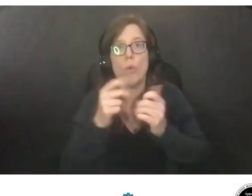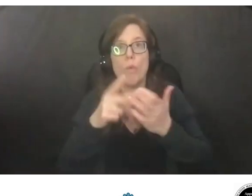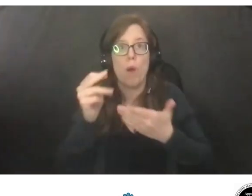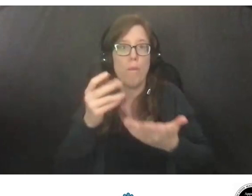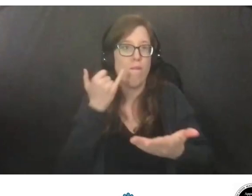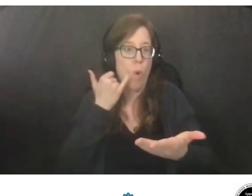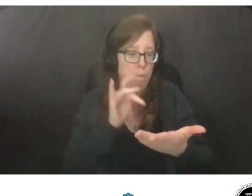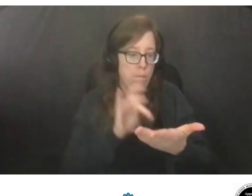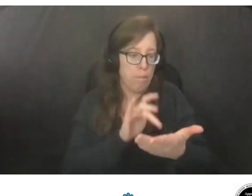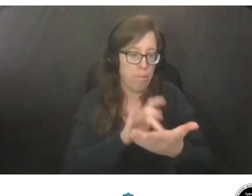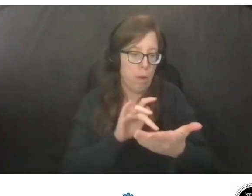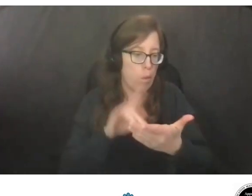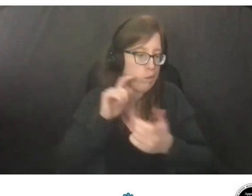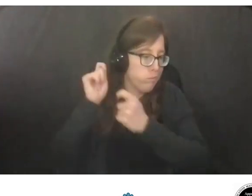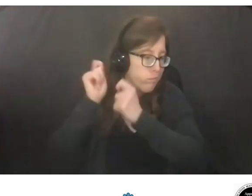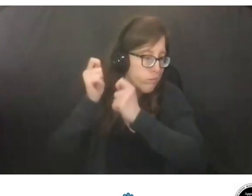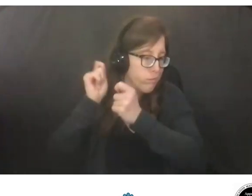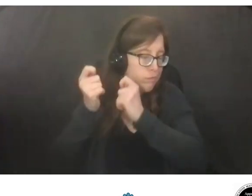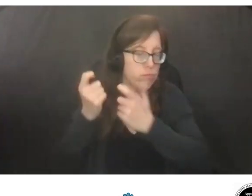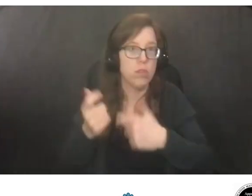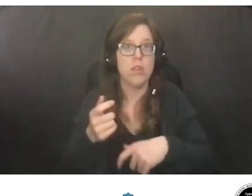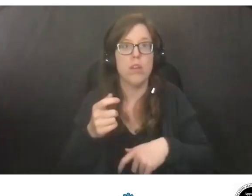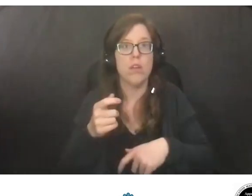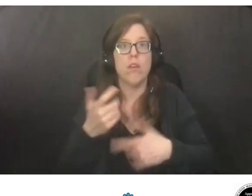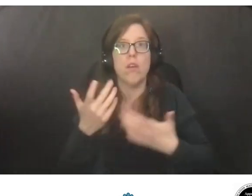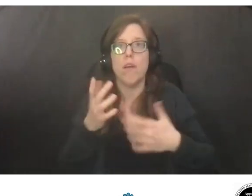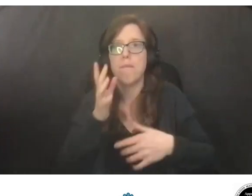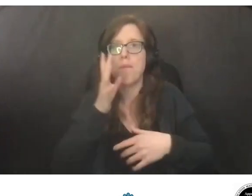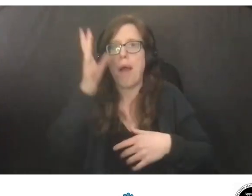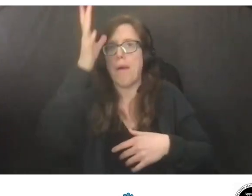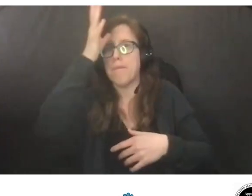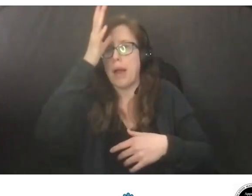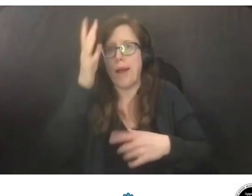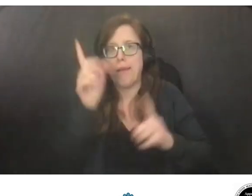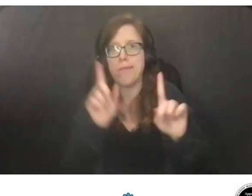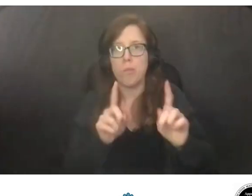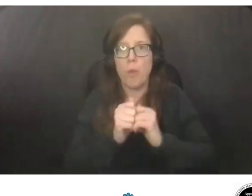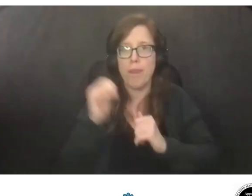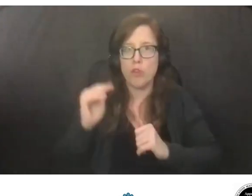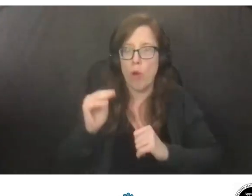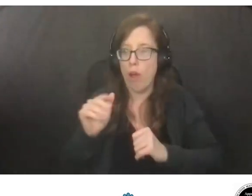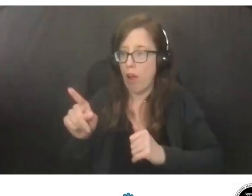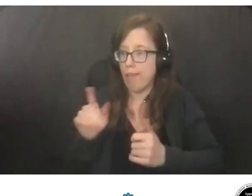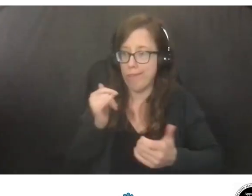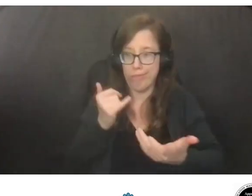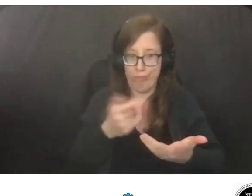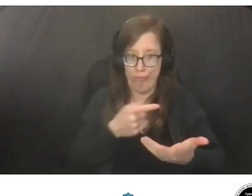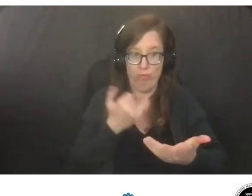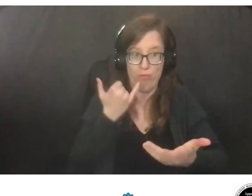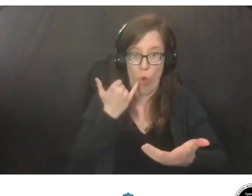in your phone. The mom, dad, whoever's with them can change the program with their phone.